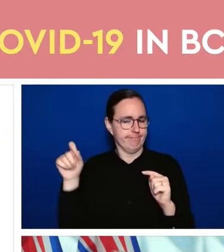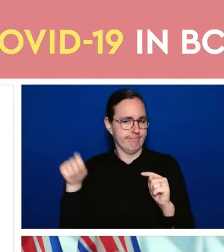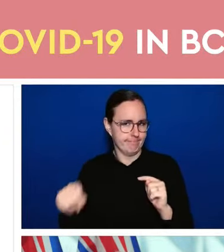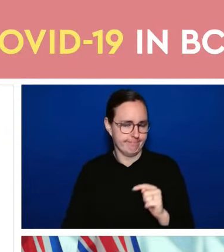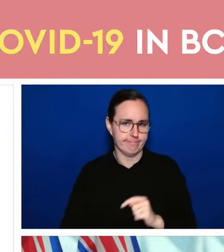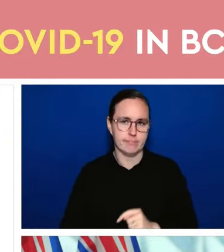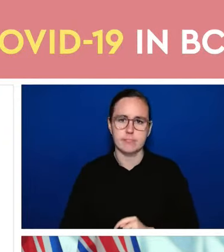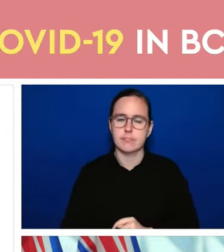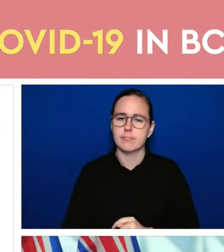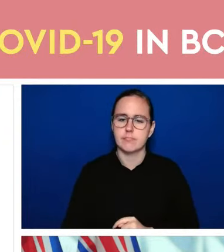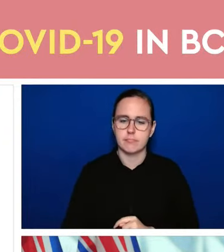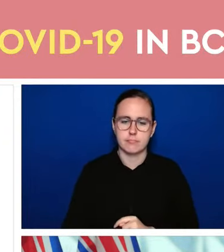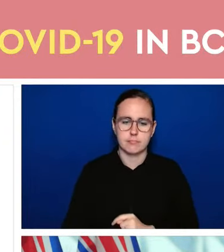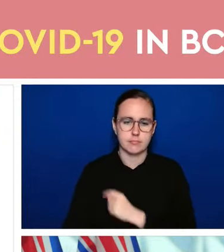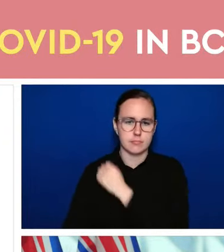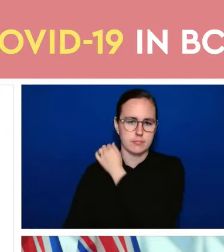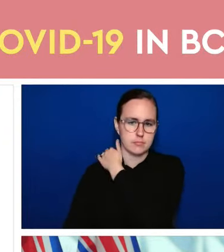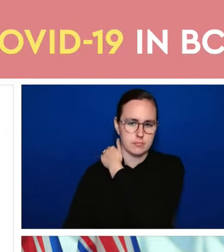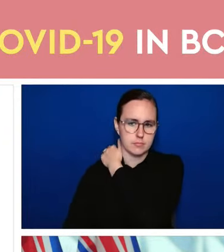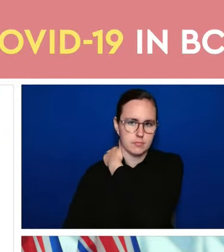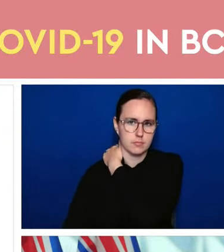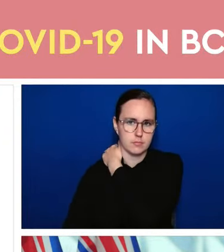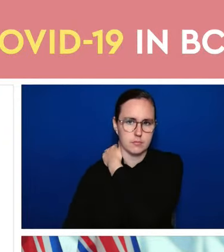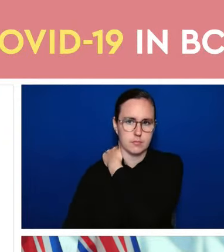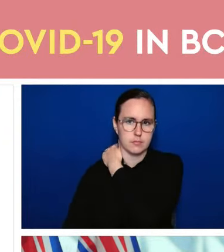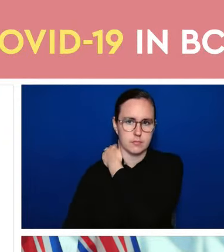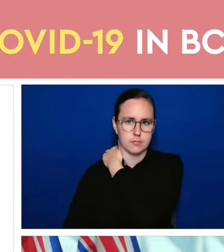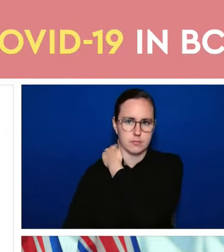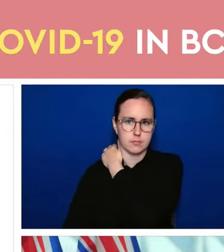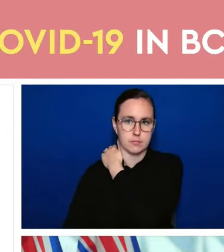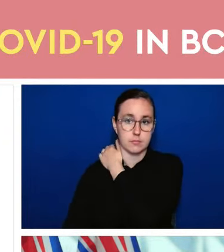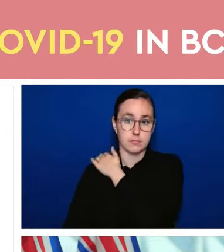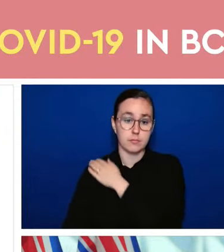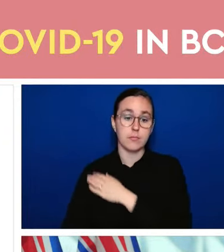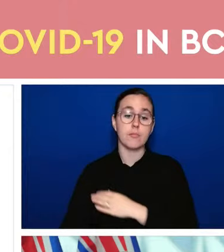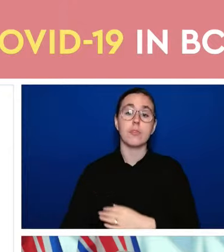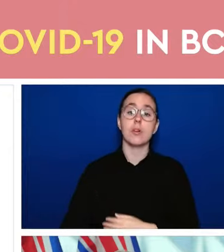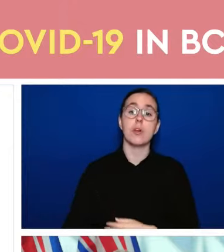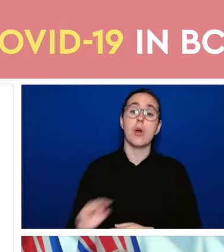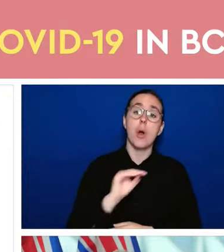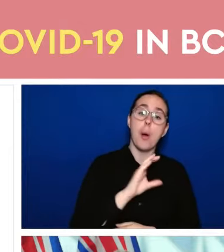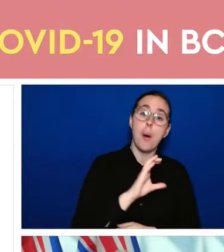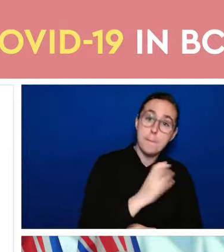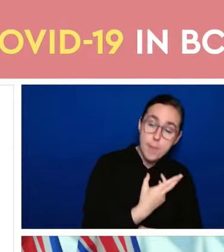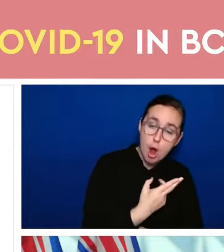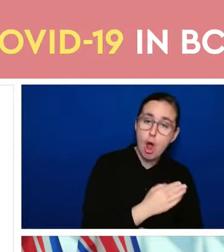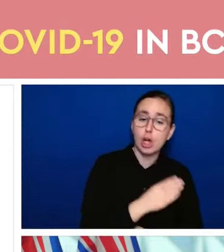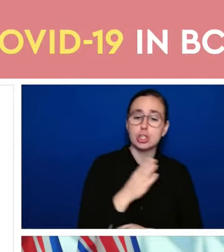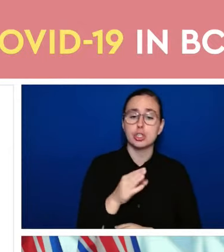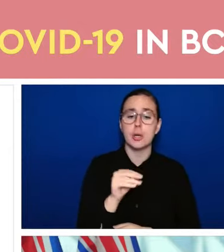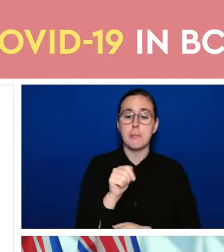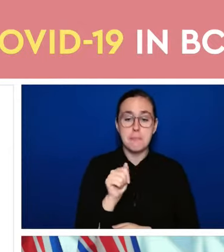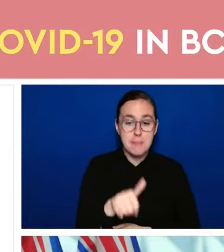increasing waves over a merchant and may need. May and